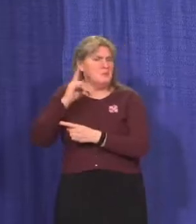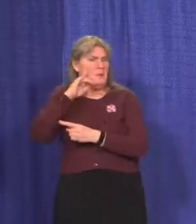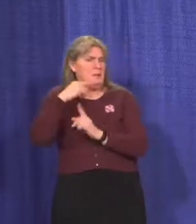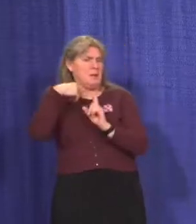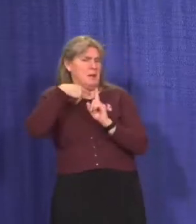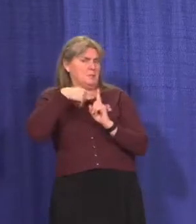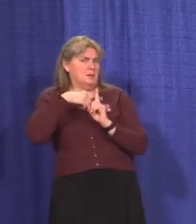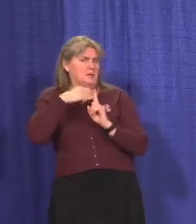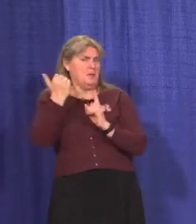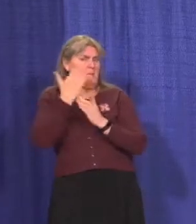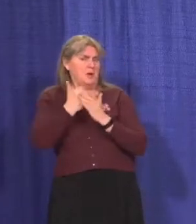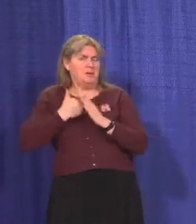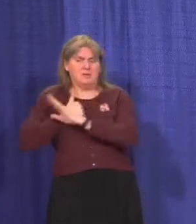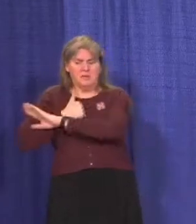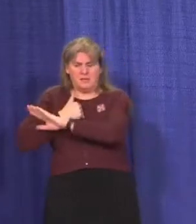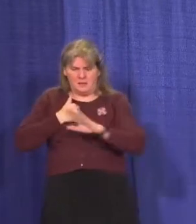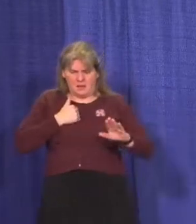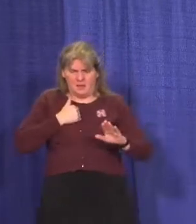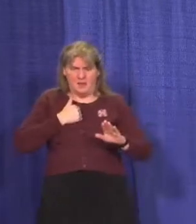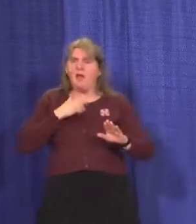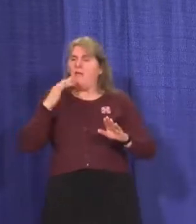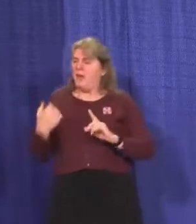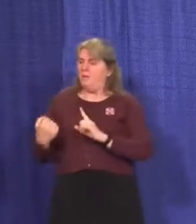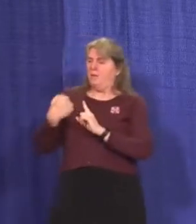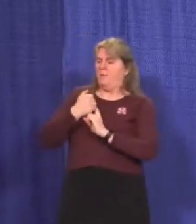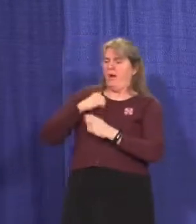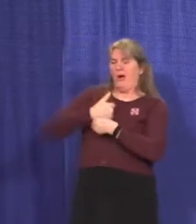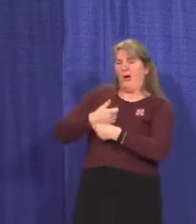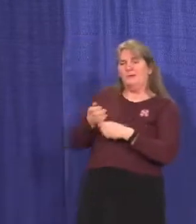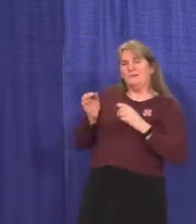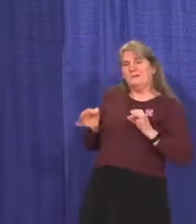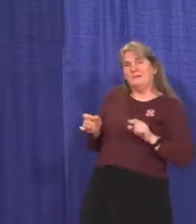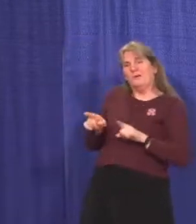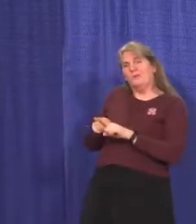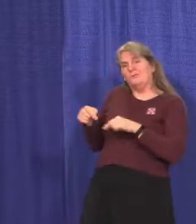That will influence what we might look forward to.